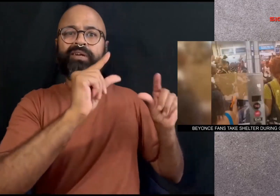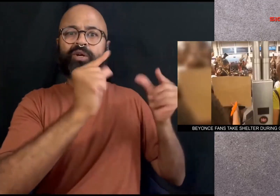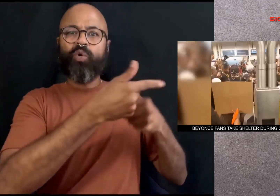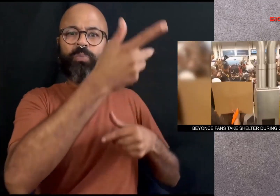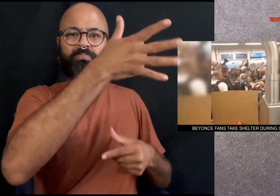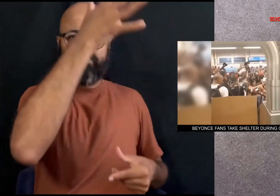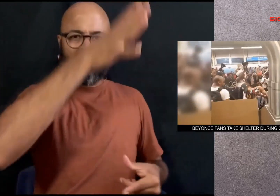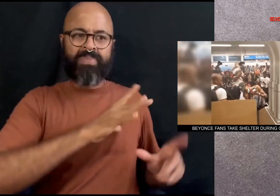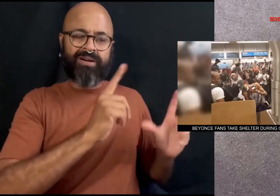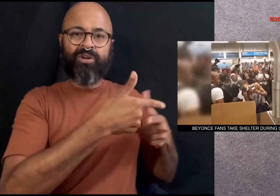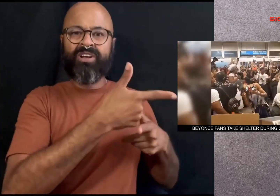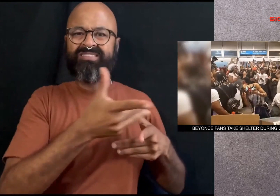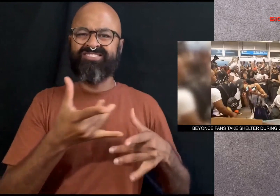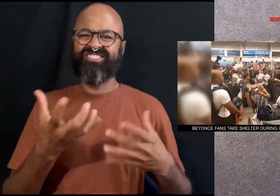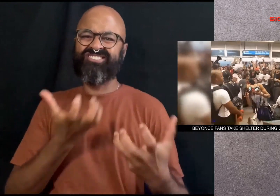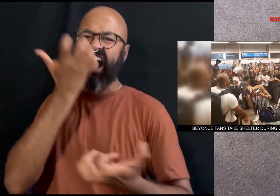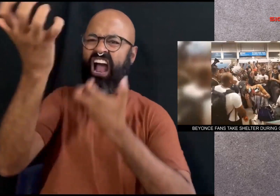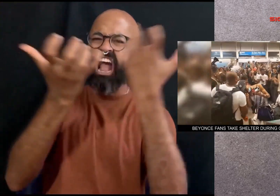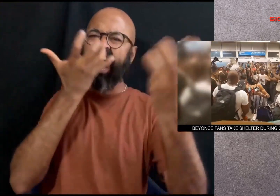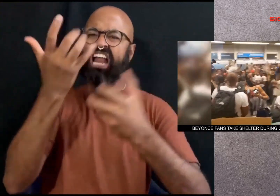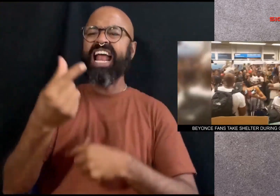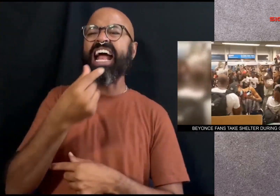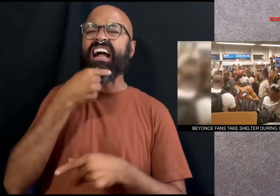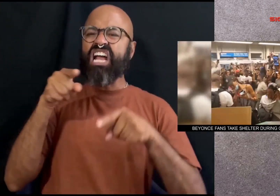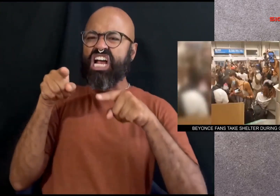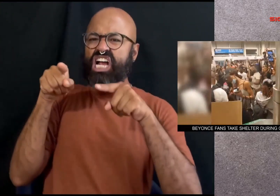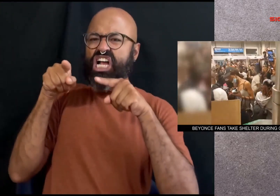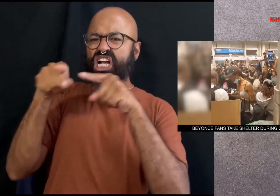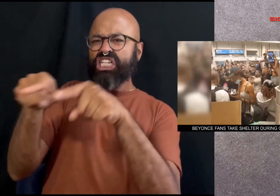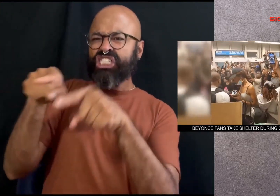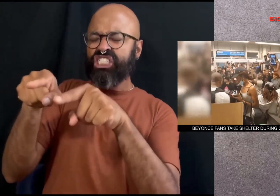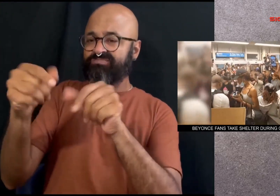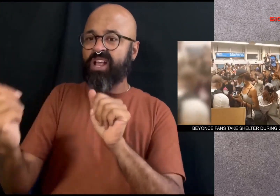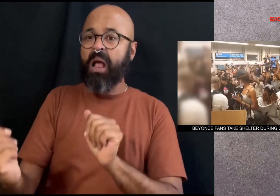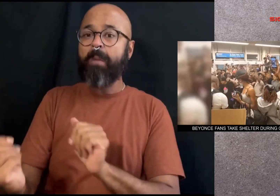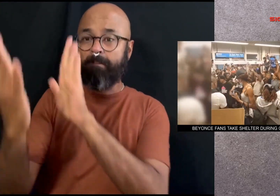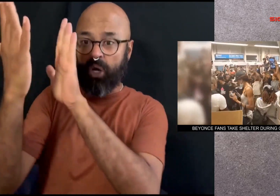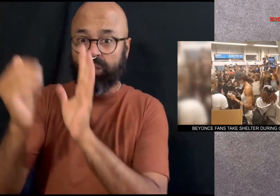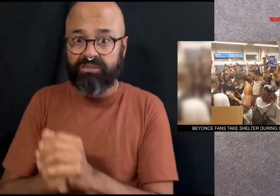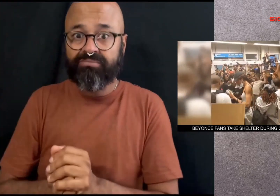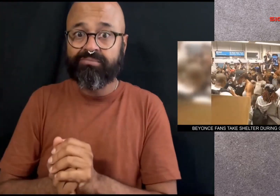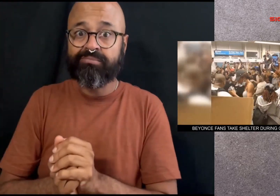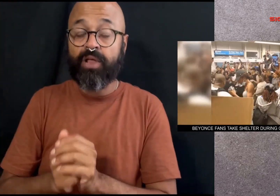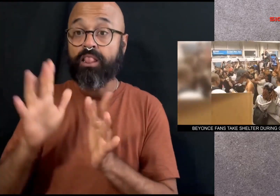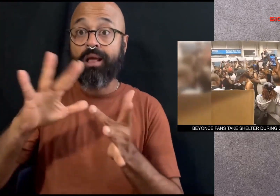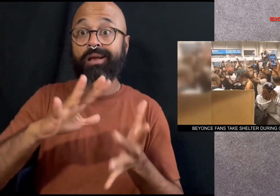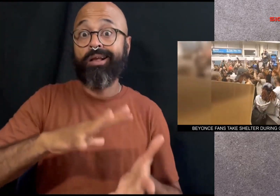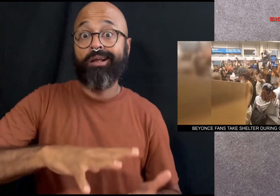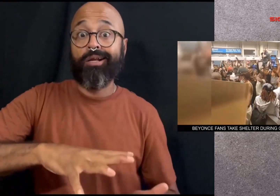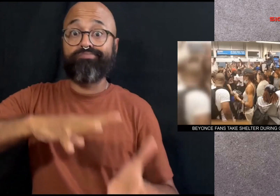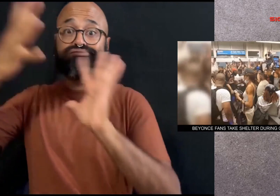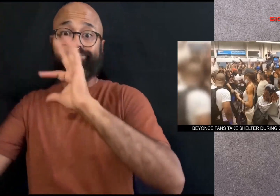a group of men shouting gay slurs approached them, which led to a dispute and Sibley being stabbed.